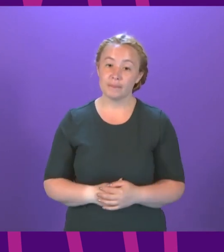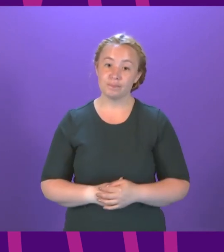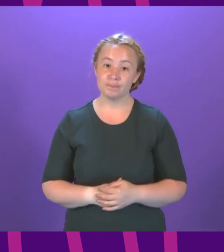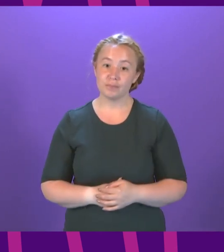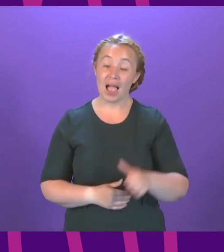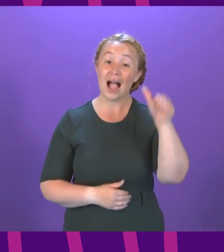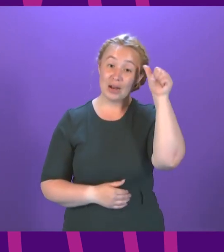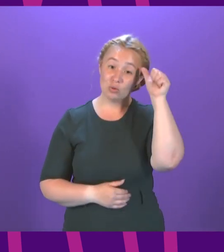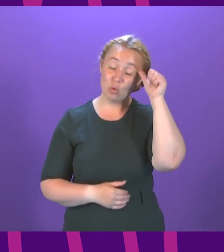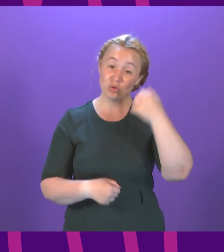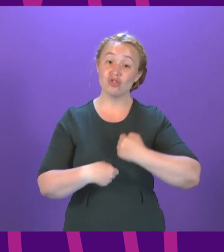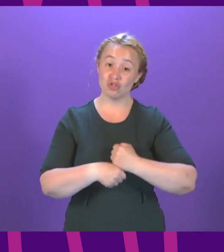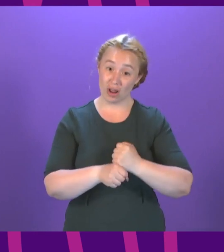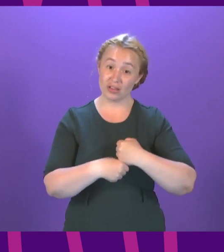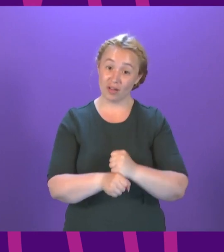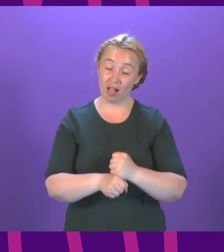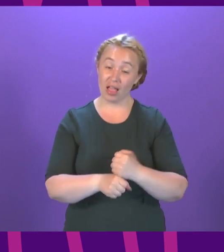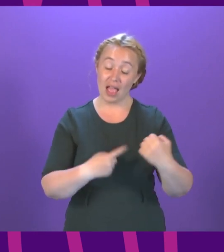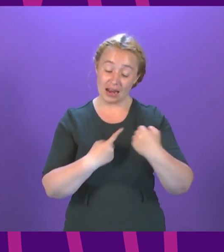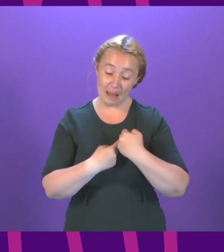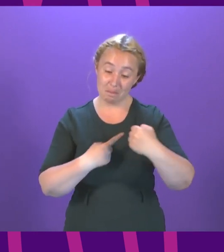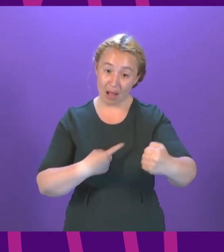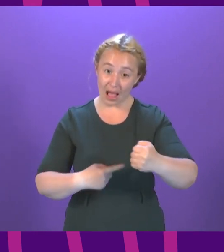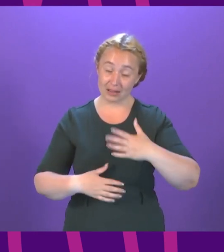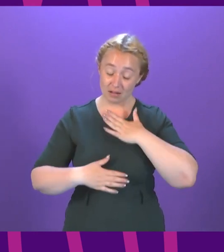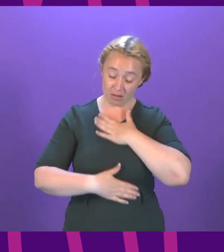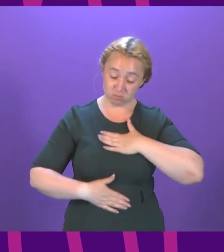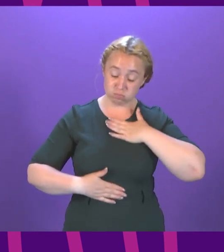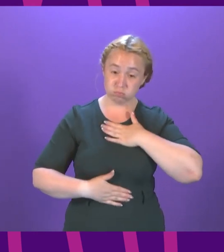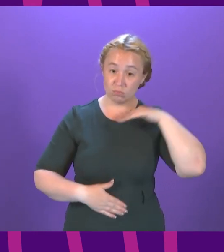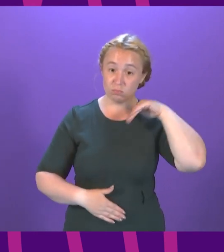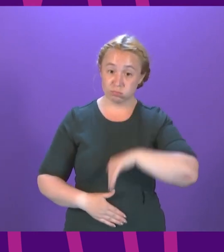stress and impact on the morale of the test and protect workforce when case numbers have been